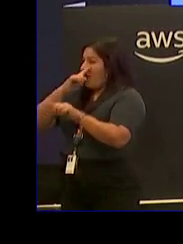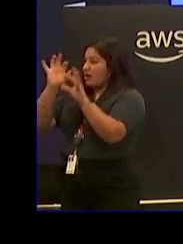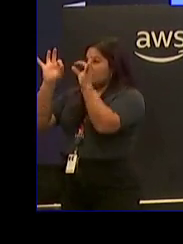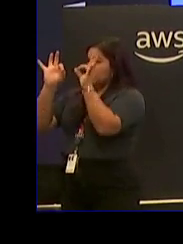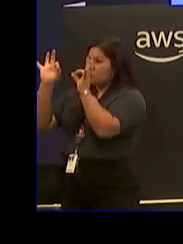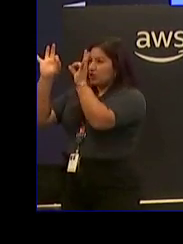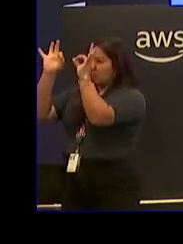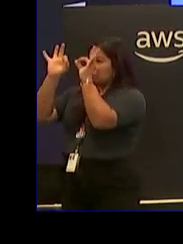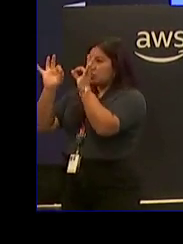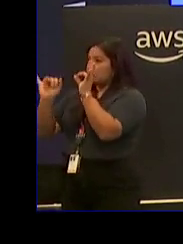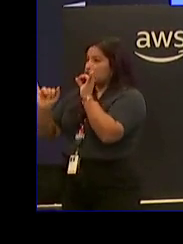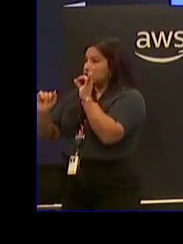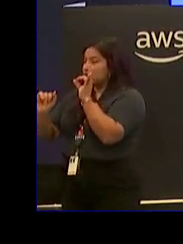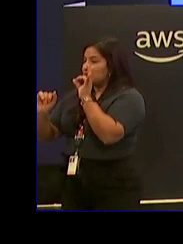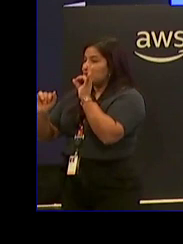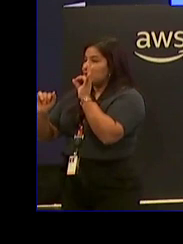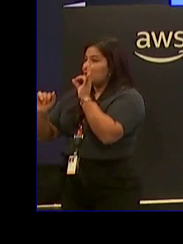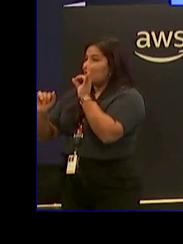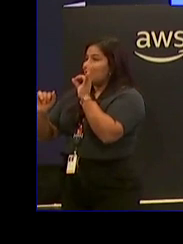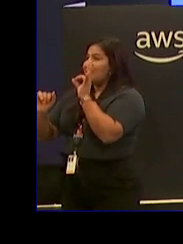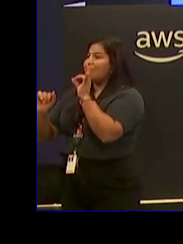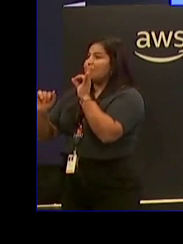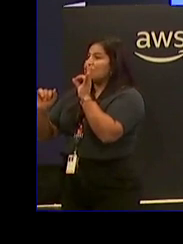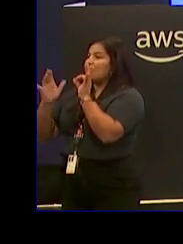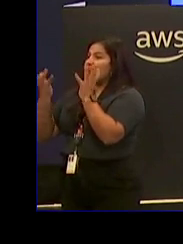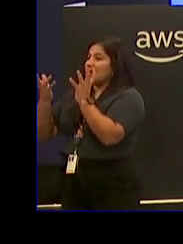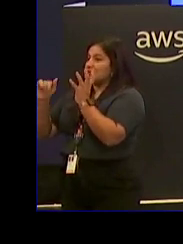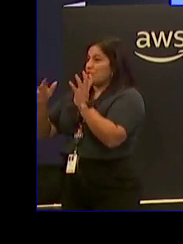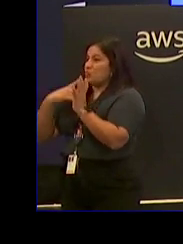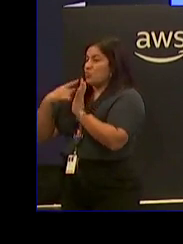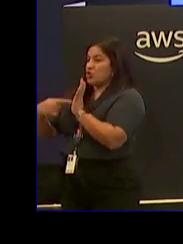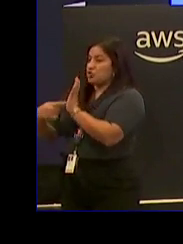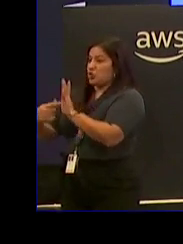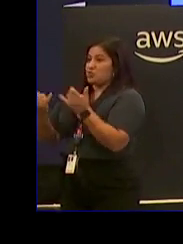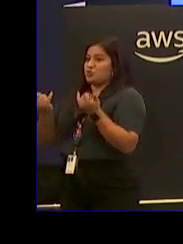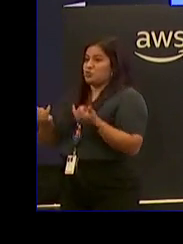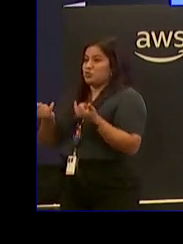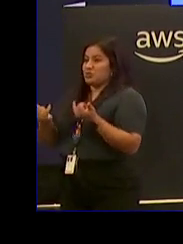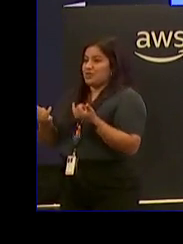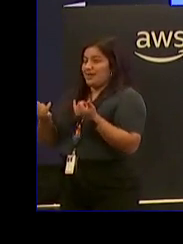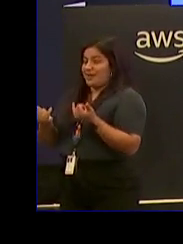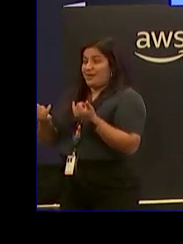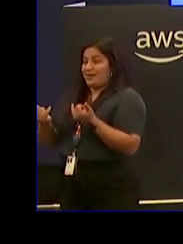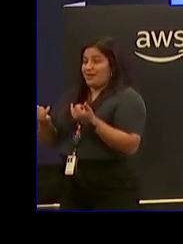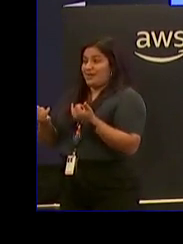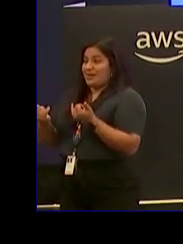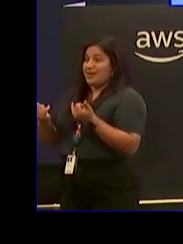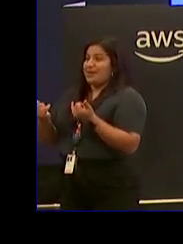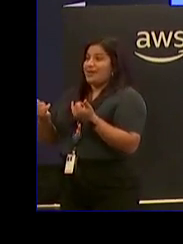and that's what we are going to use today to demo. The eye direction attribute delivers two values